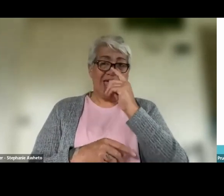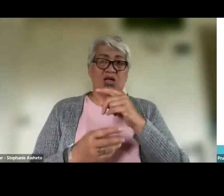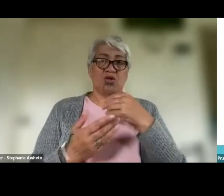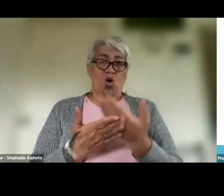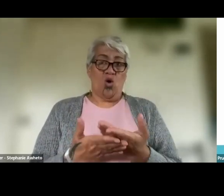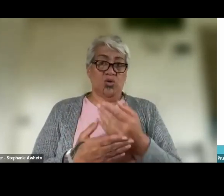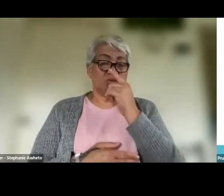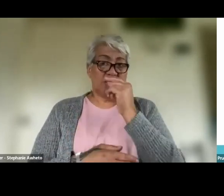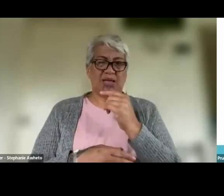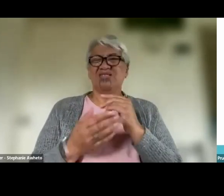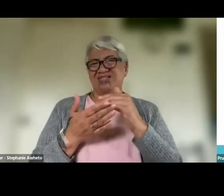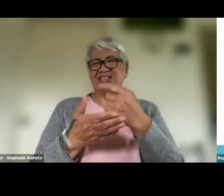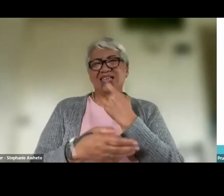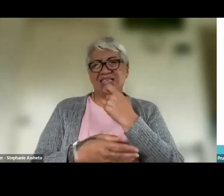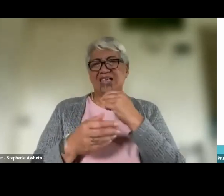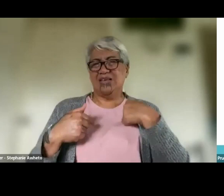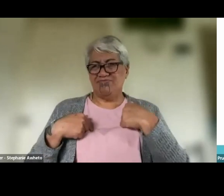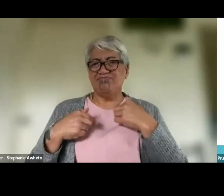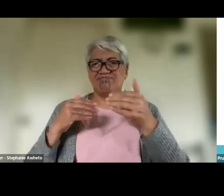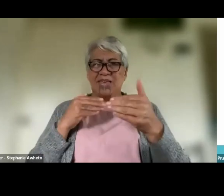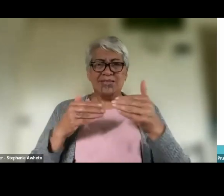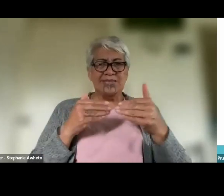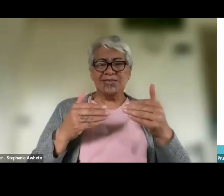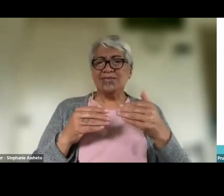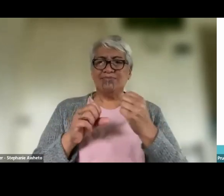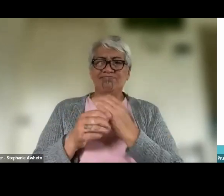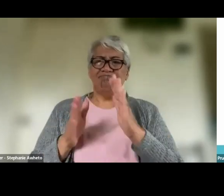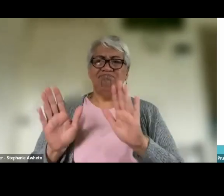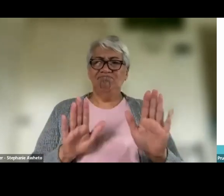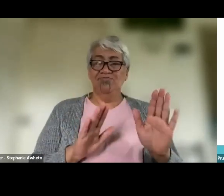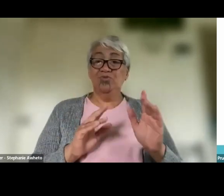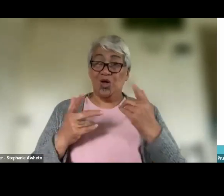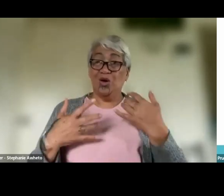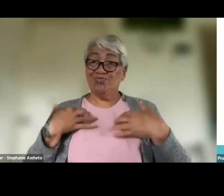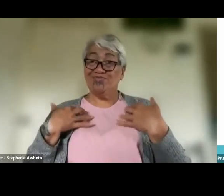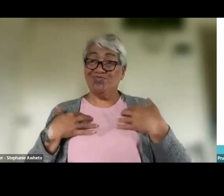manage the inputs for everyone, and we’re looking forward to your questions and comments.